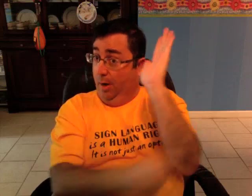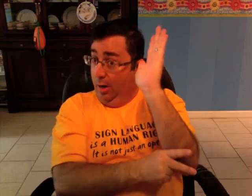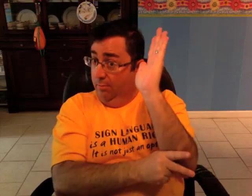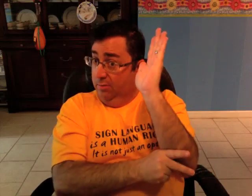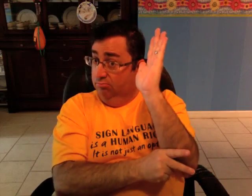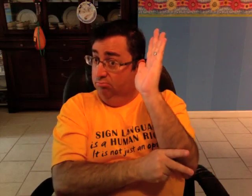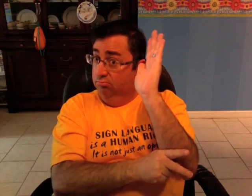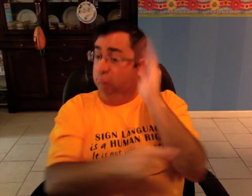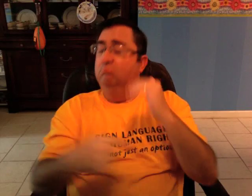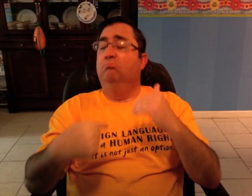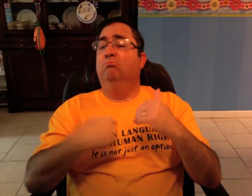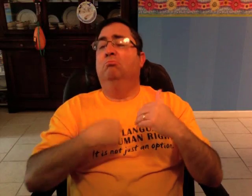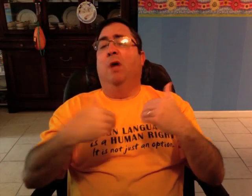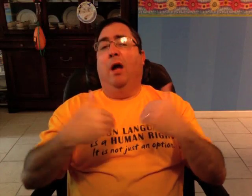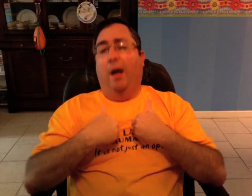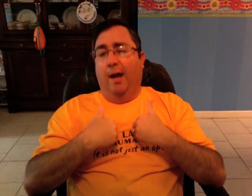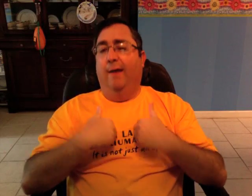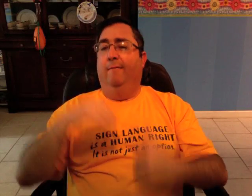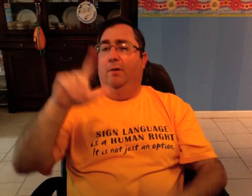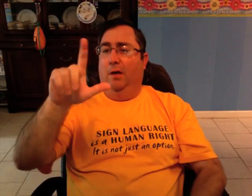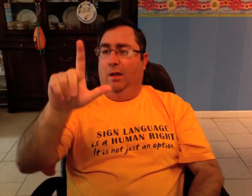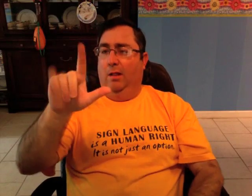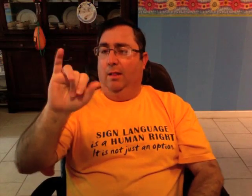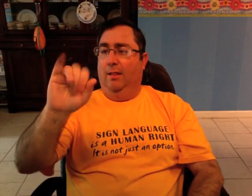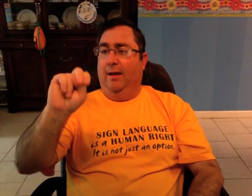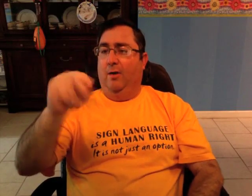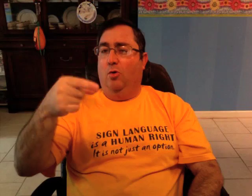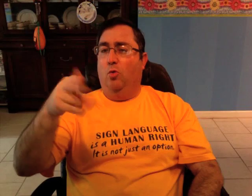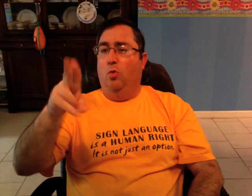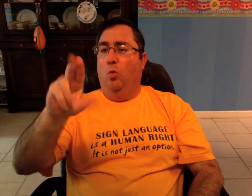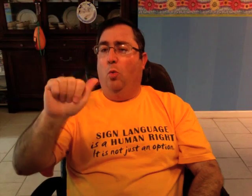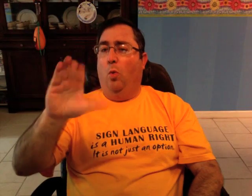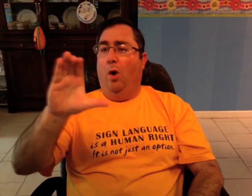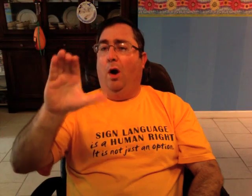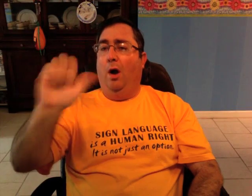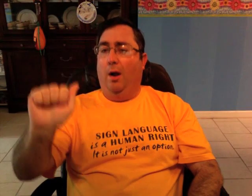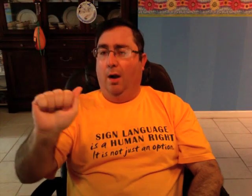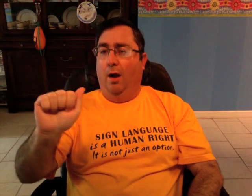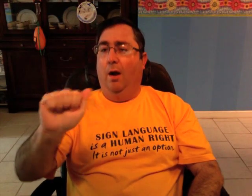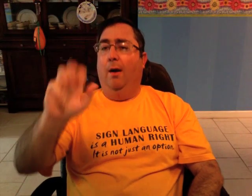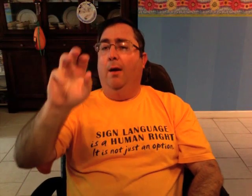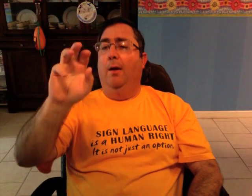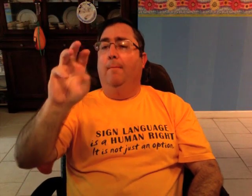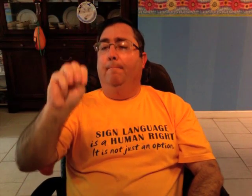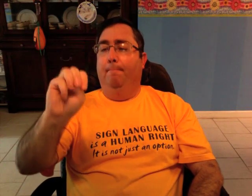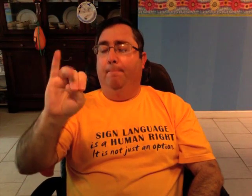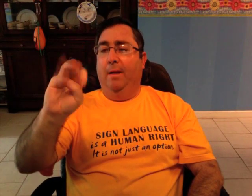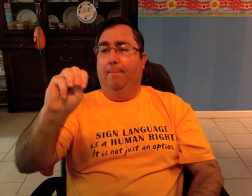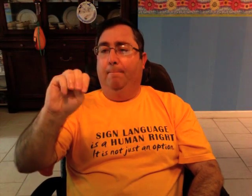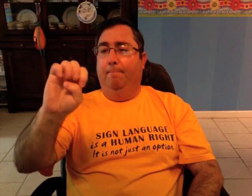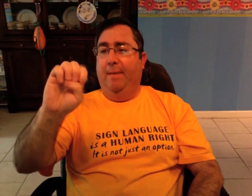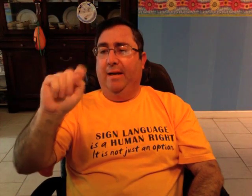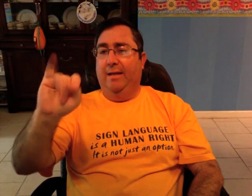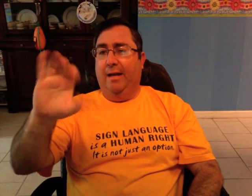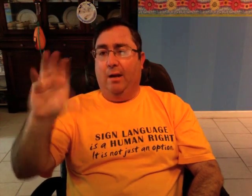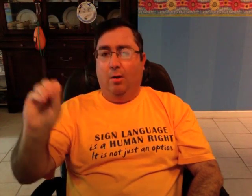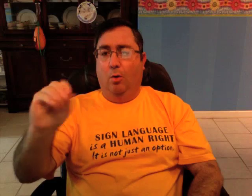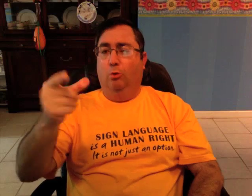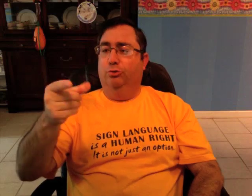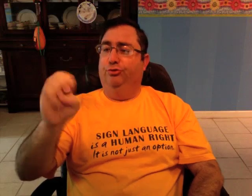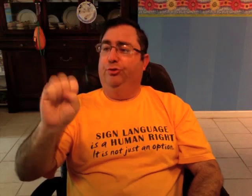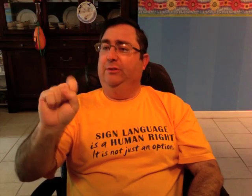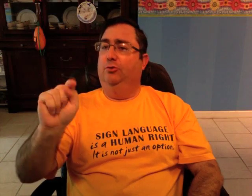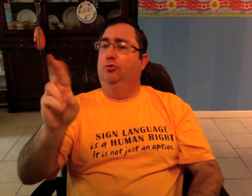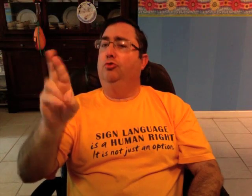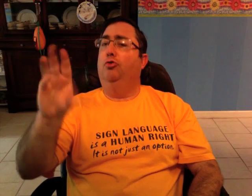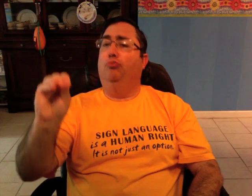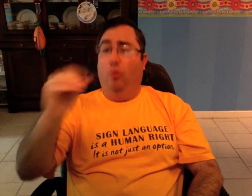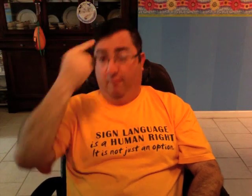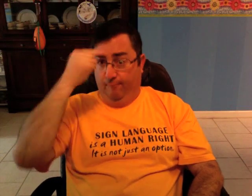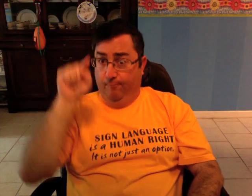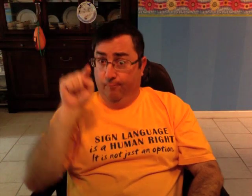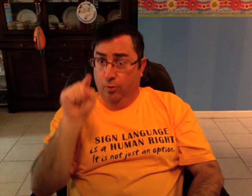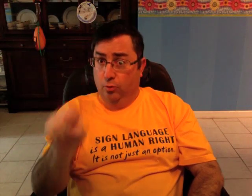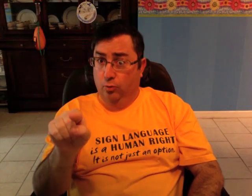Italian Parliament, I have a "Linguacca Mimetico Gesturo" for you: